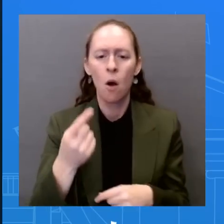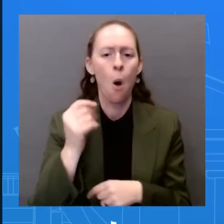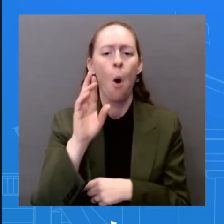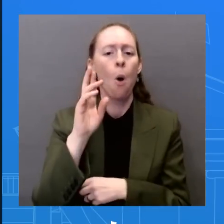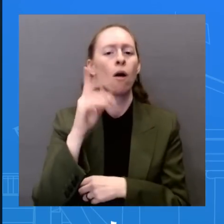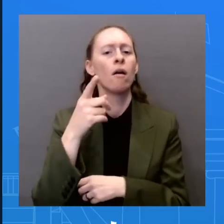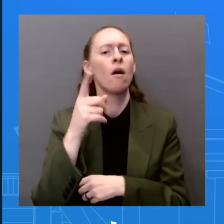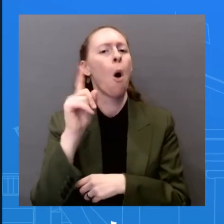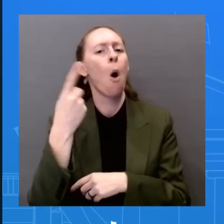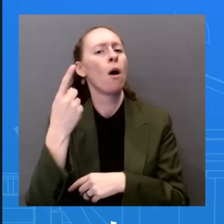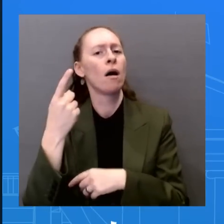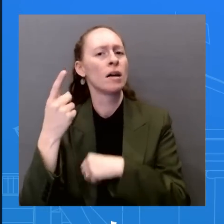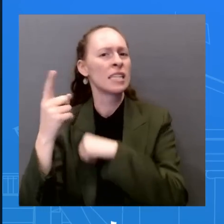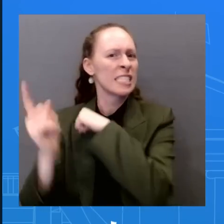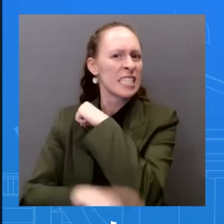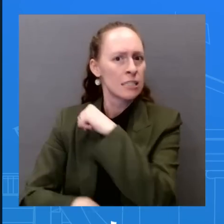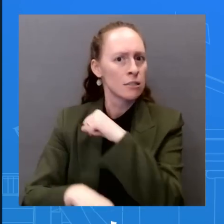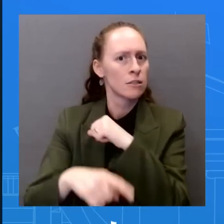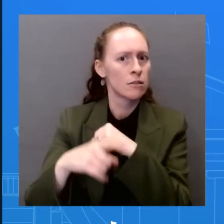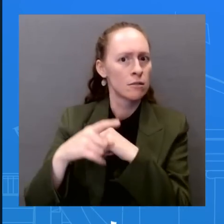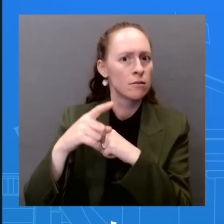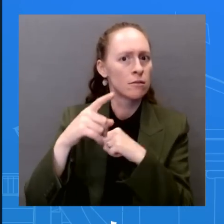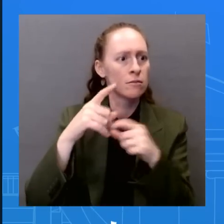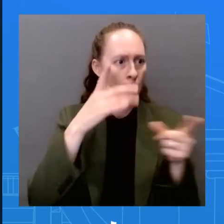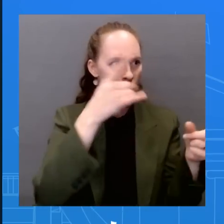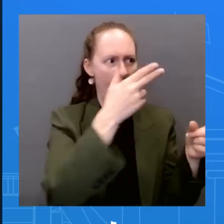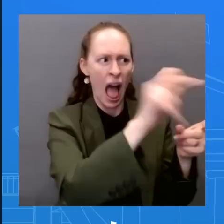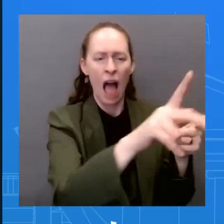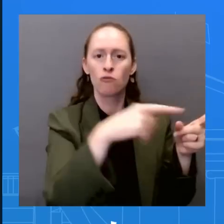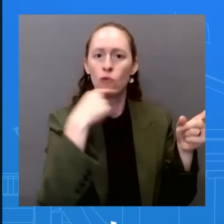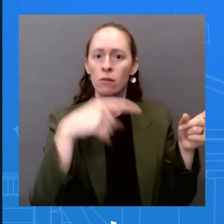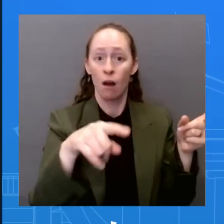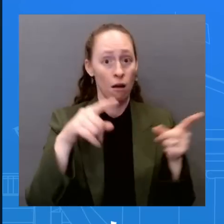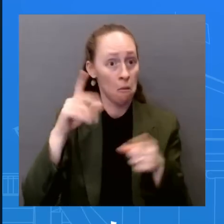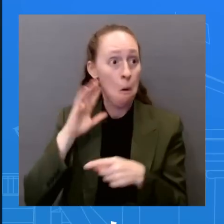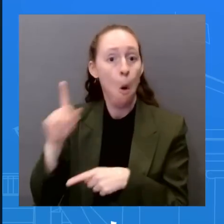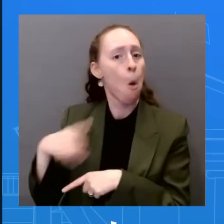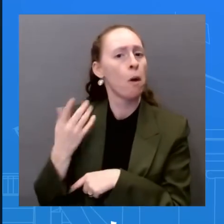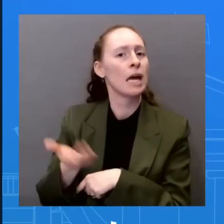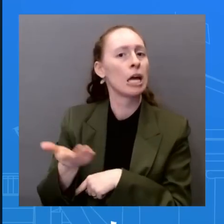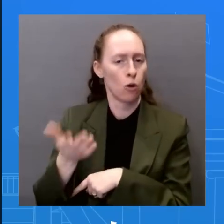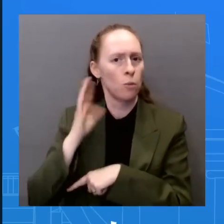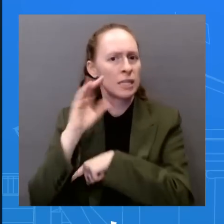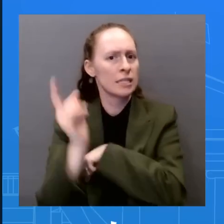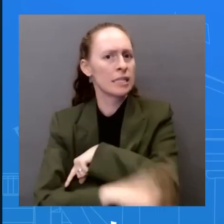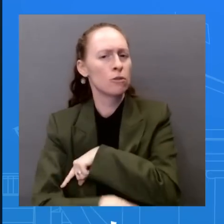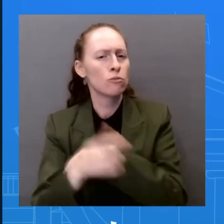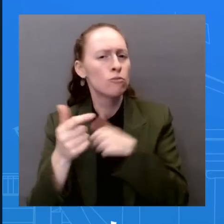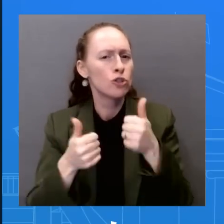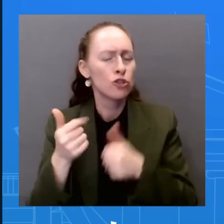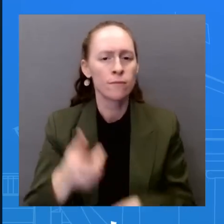NATO Allies will make their own sovereign decisions about how to respond to the cyberattacks,